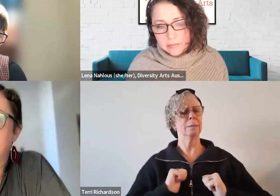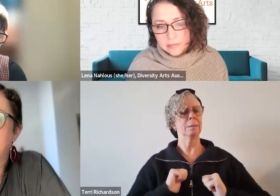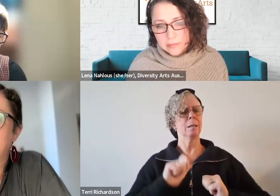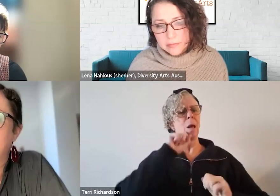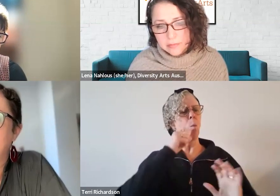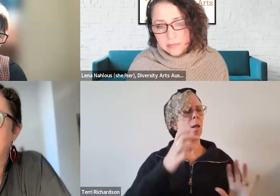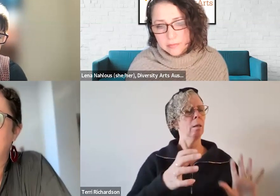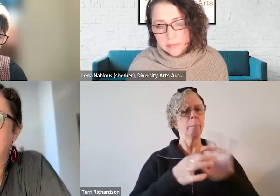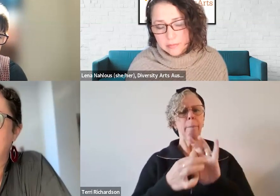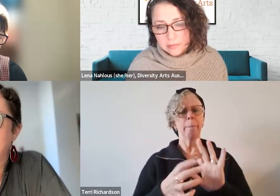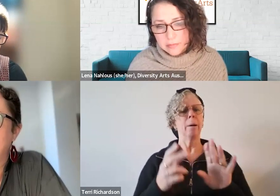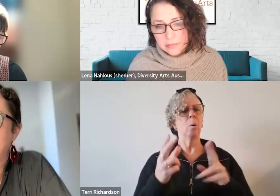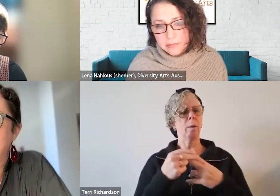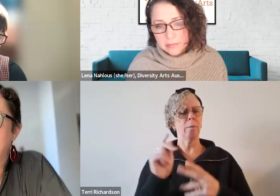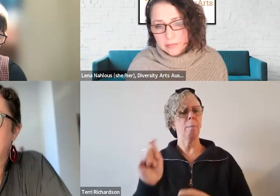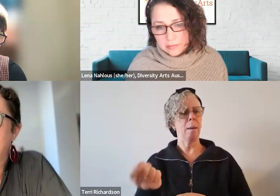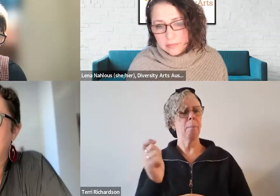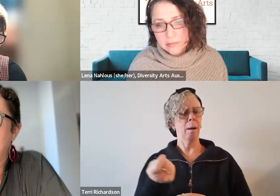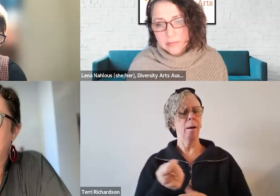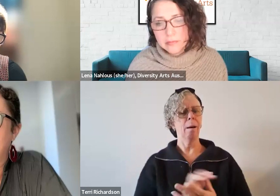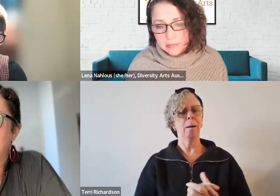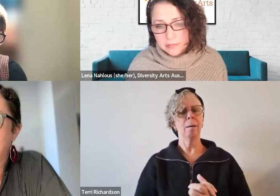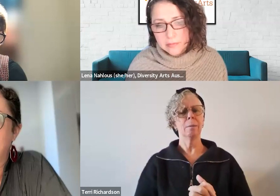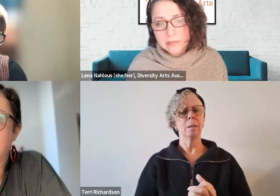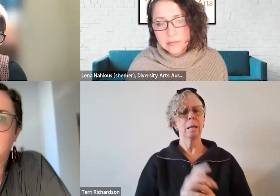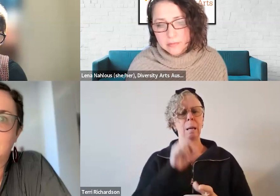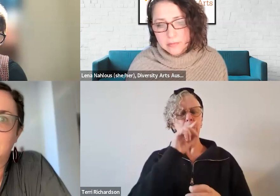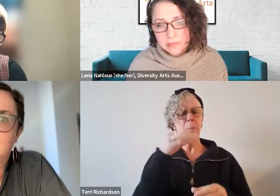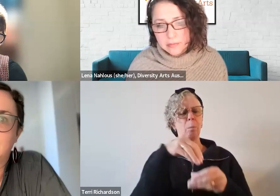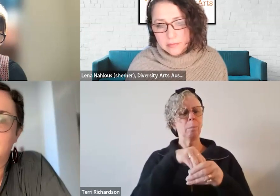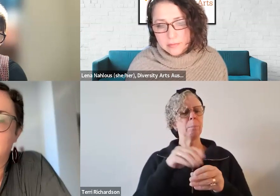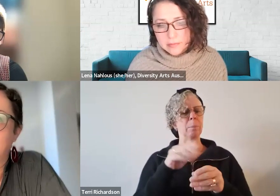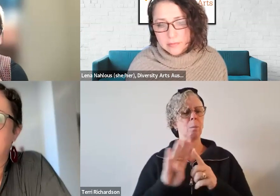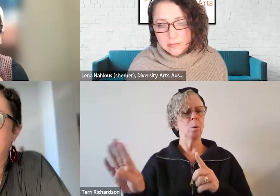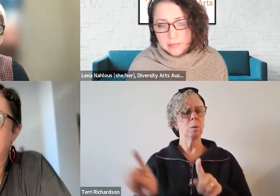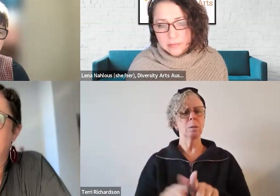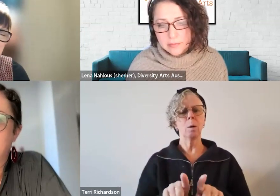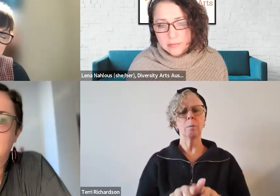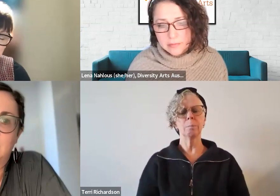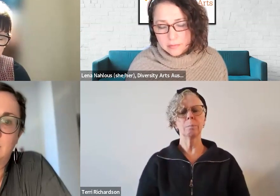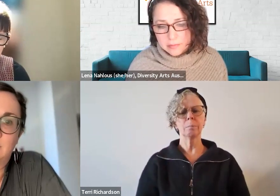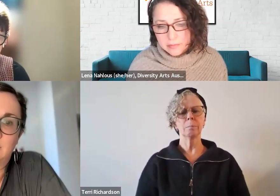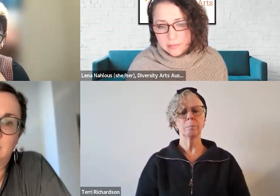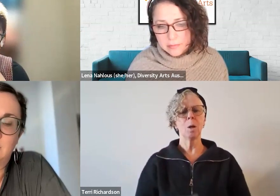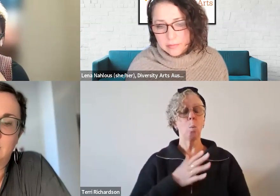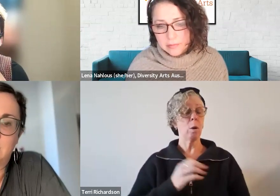the people who end up sitting on their board basically to make sense of it all, I guess.